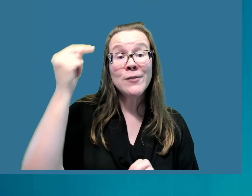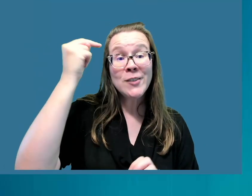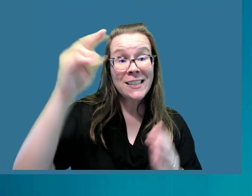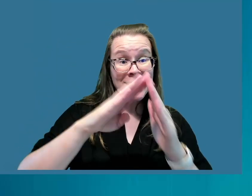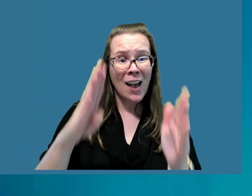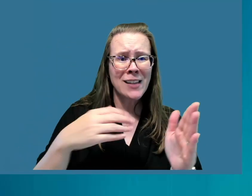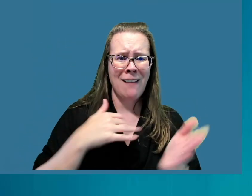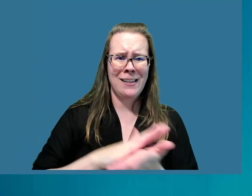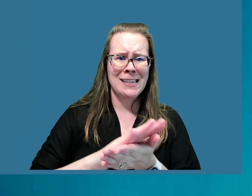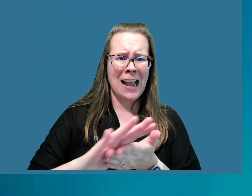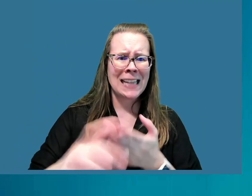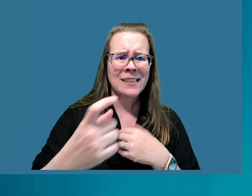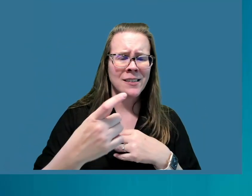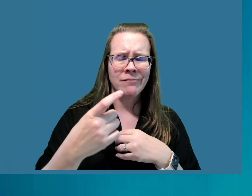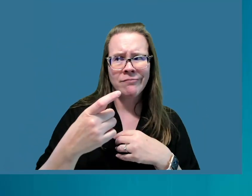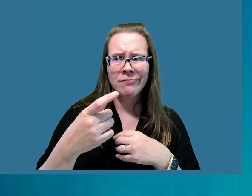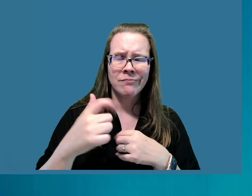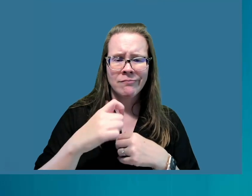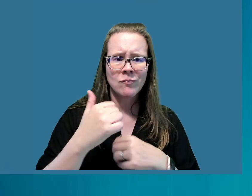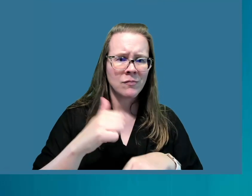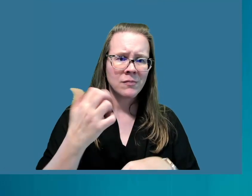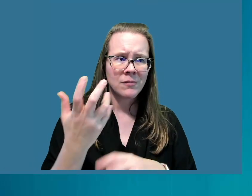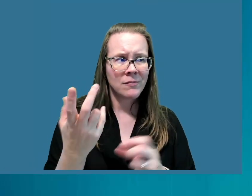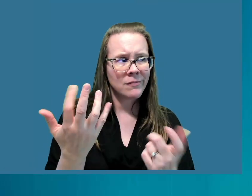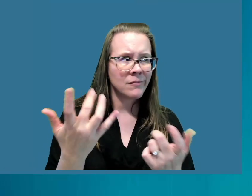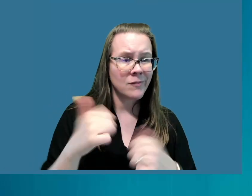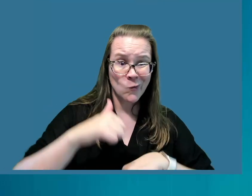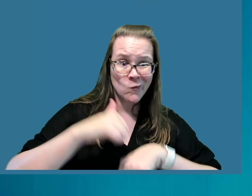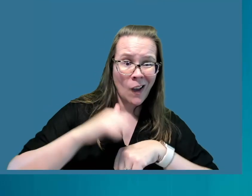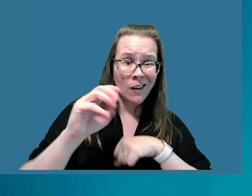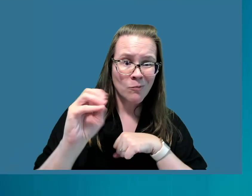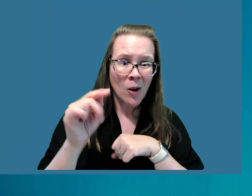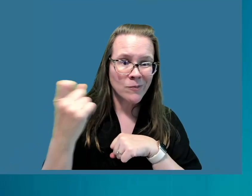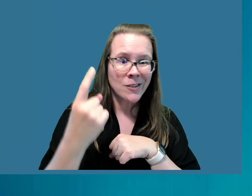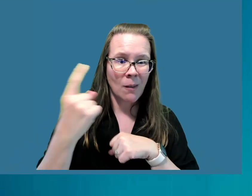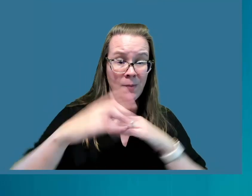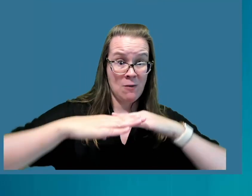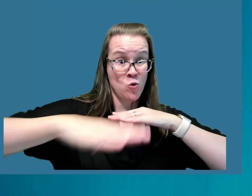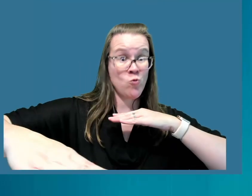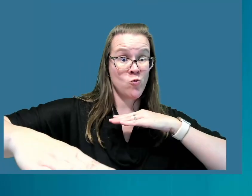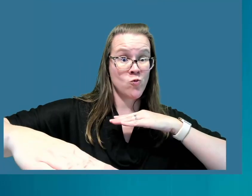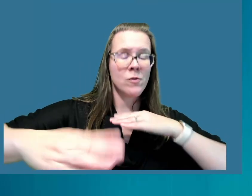they'll stick and get warped or misshapen as you're pulling them out of the cookie cutters.